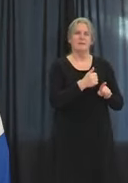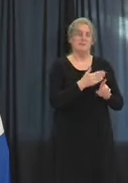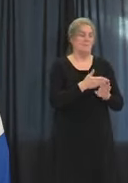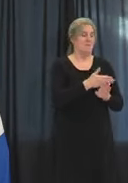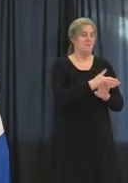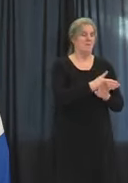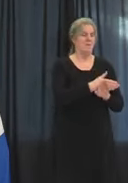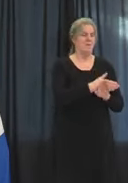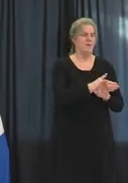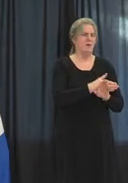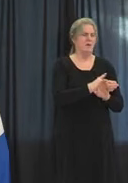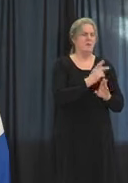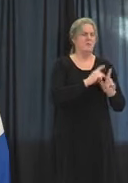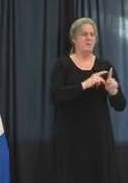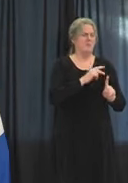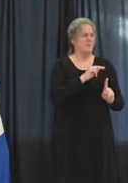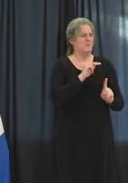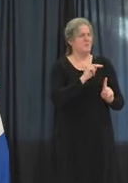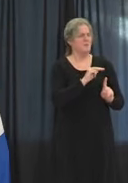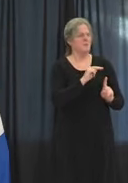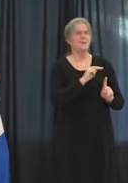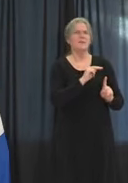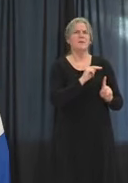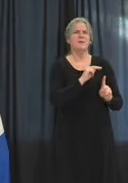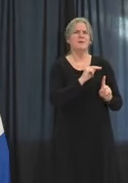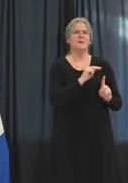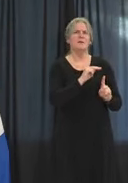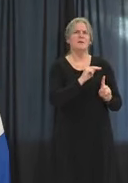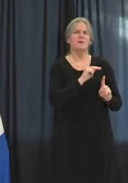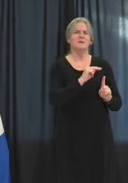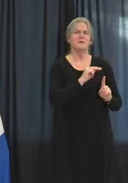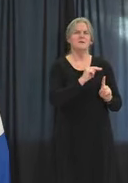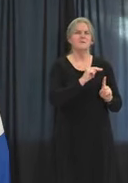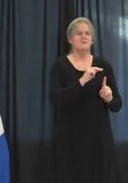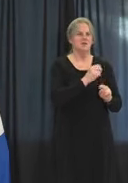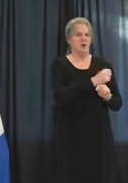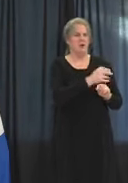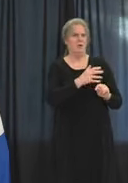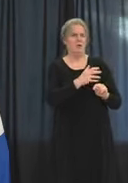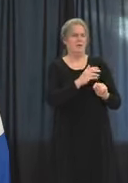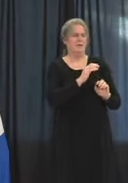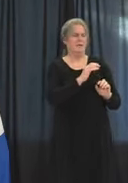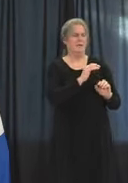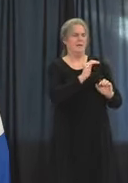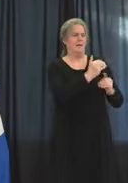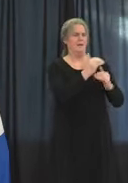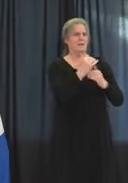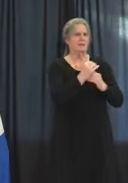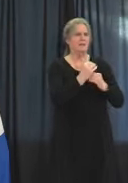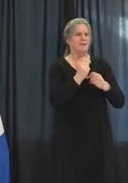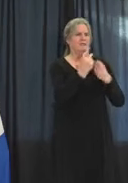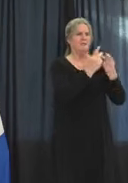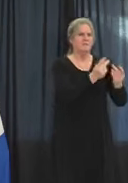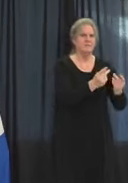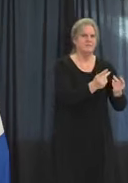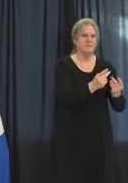to be at the time early restriction of all visitors